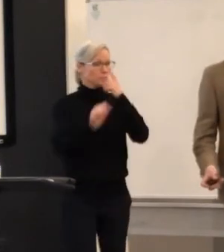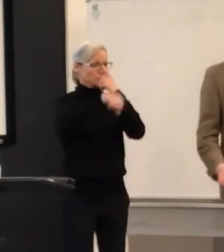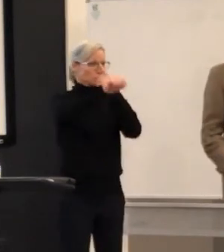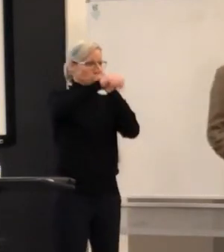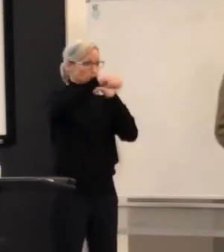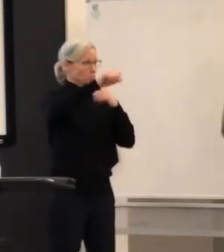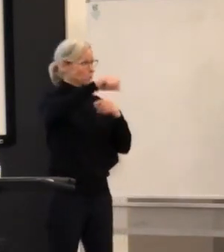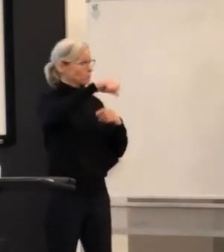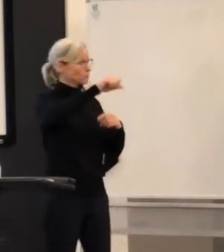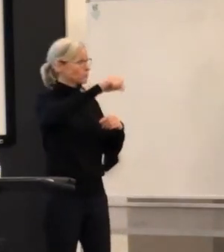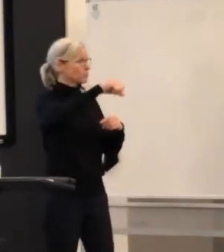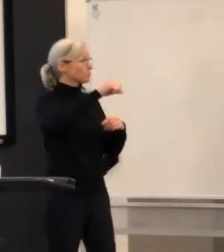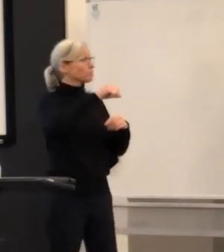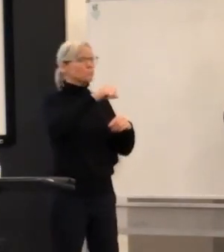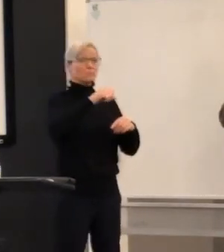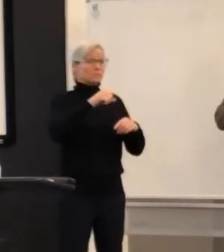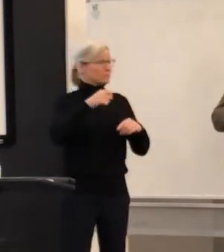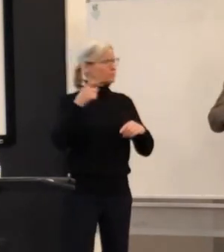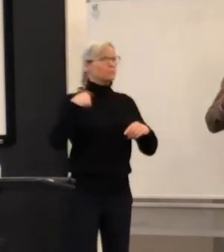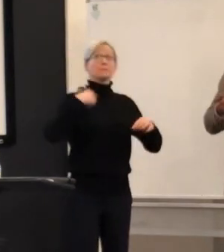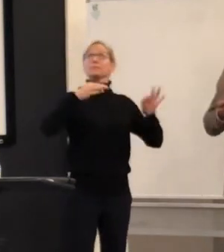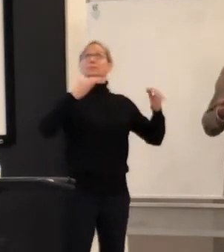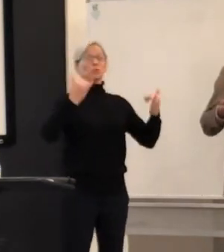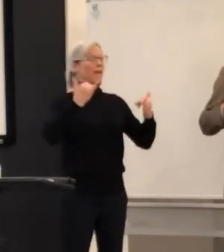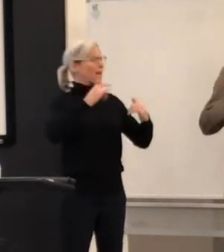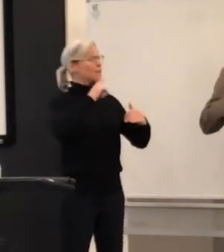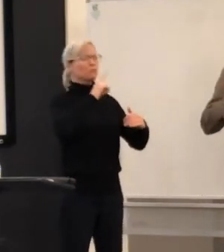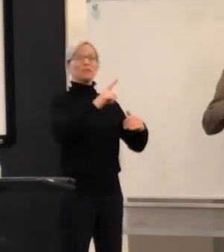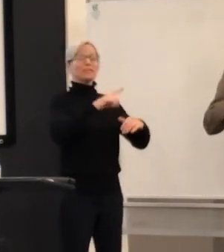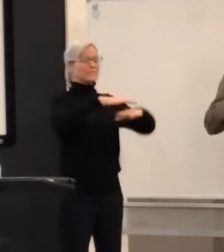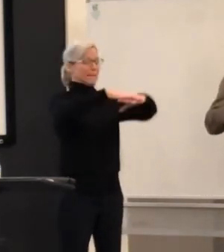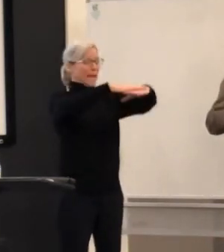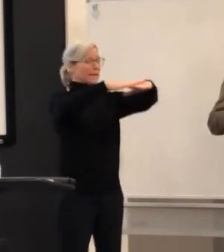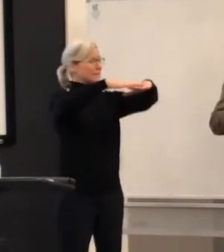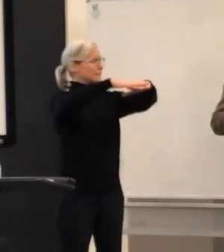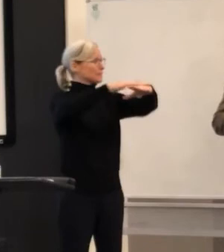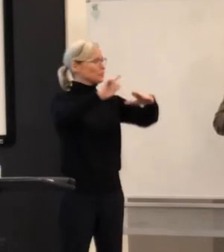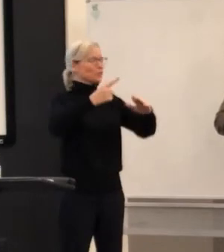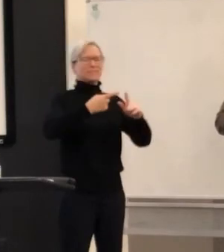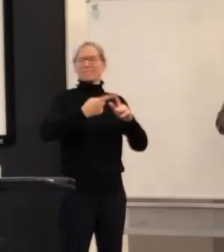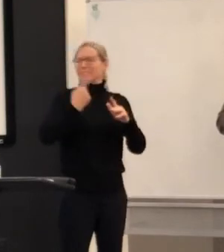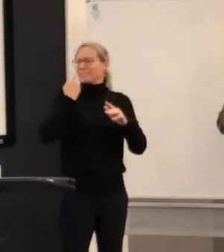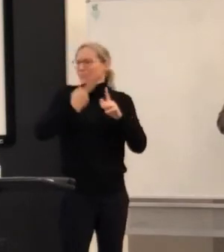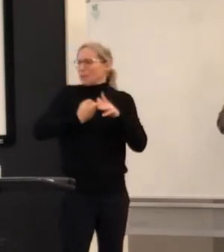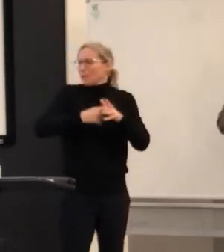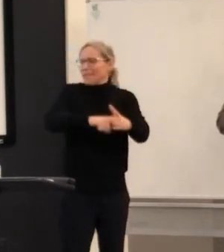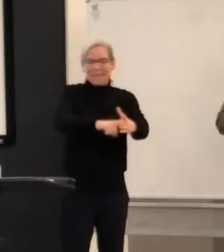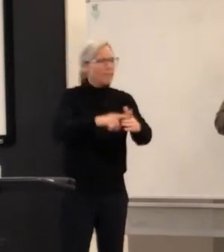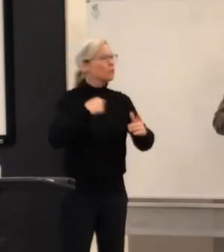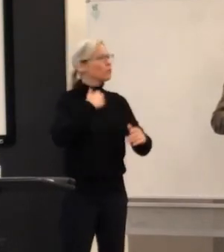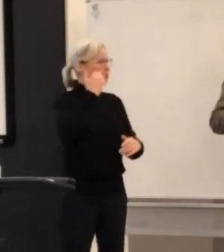this is just the beginning of what we hope and know will be ongoing conversations about this